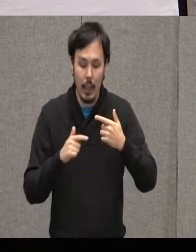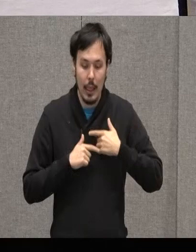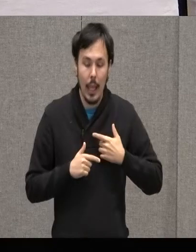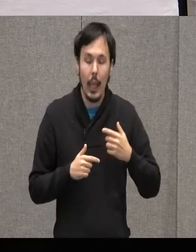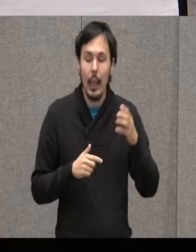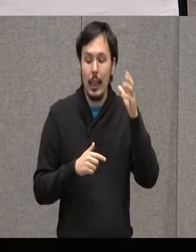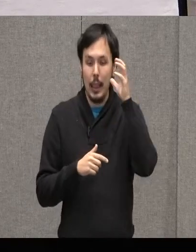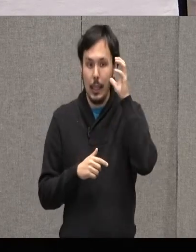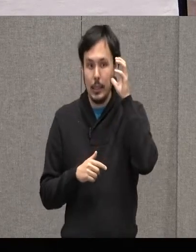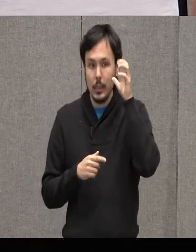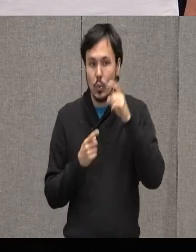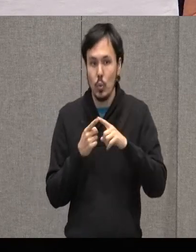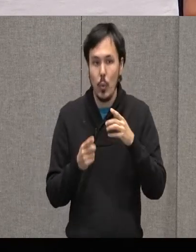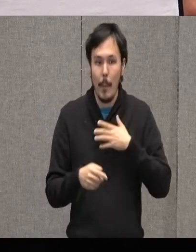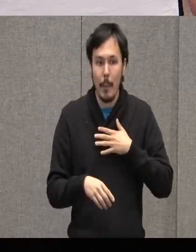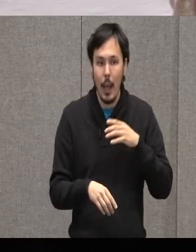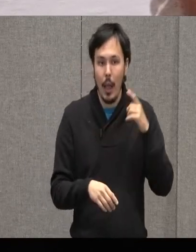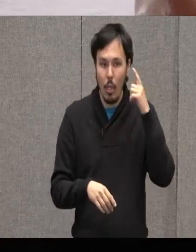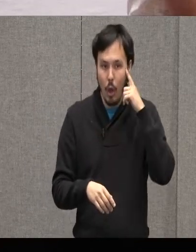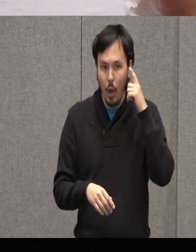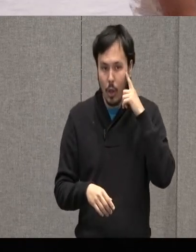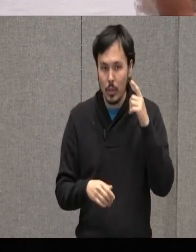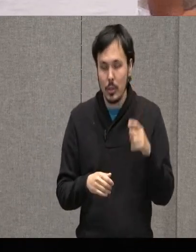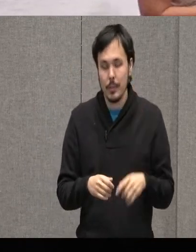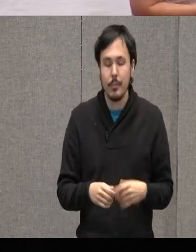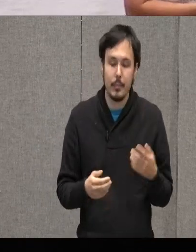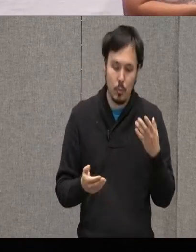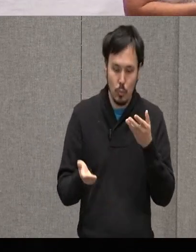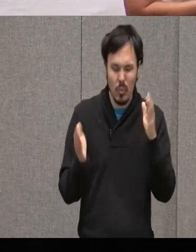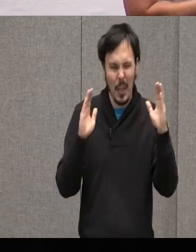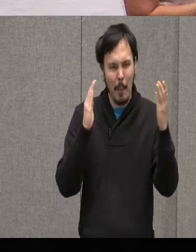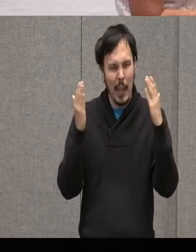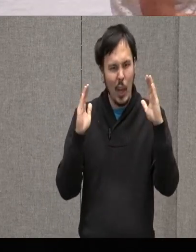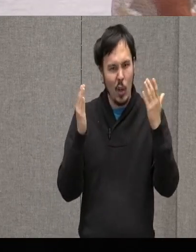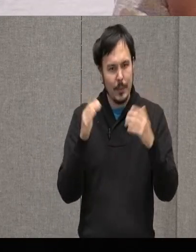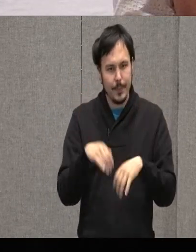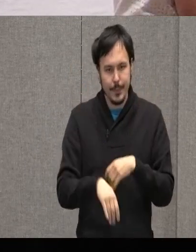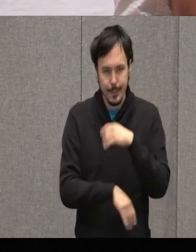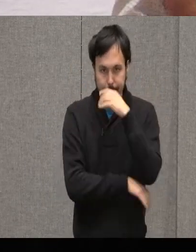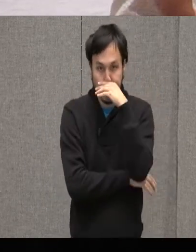So let's get started. All right we have Cindy's cats.